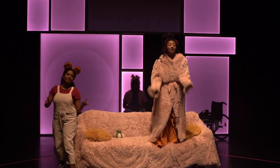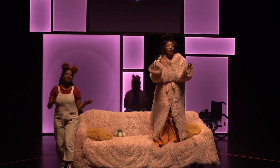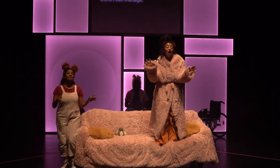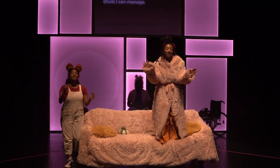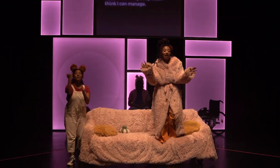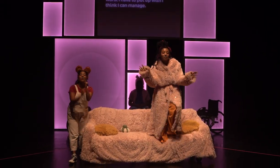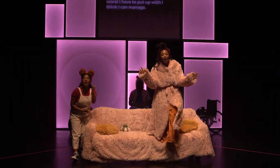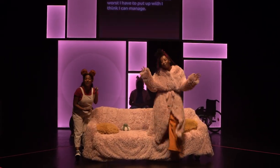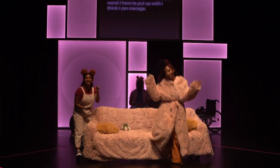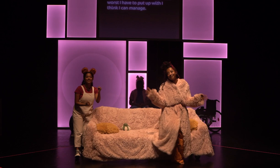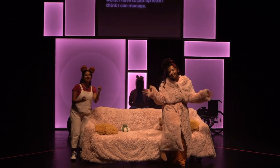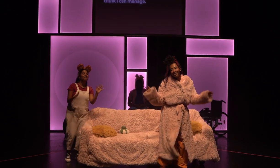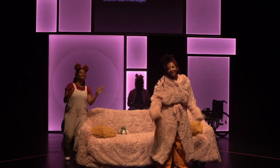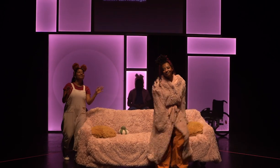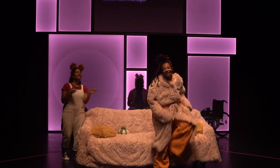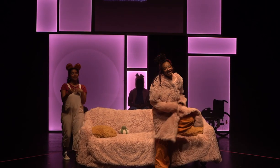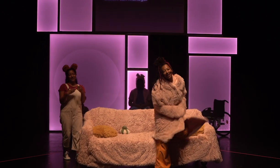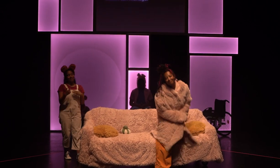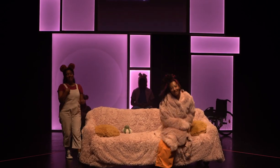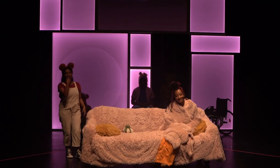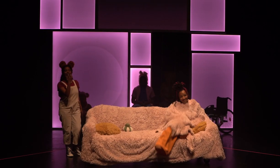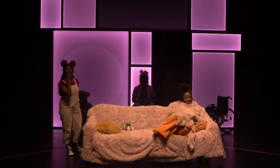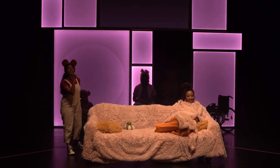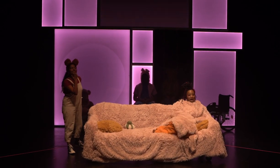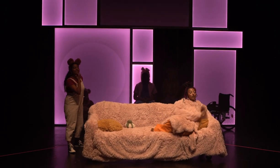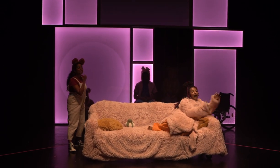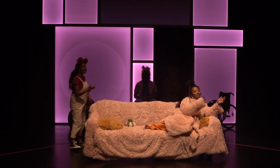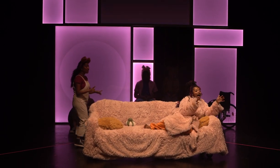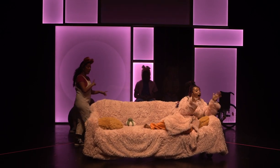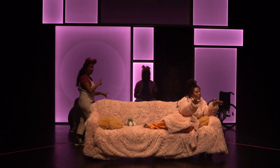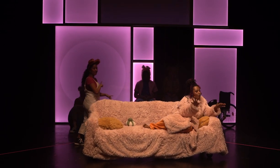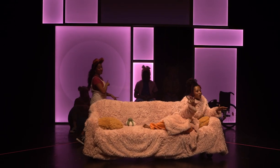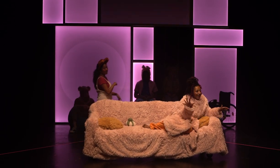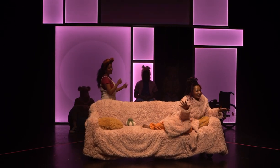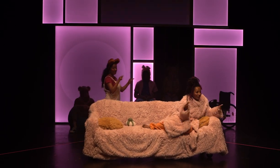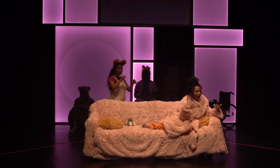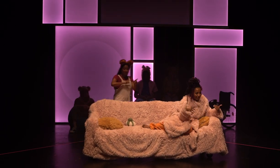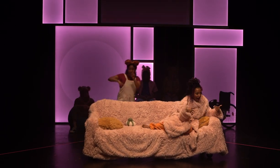worst I have to put up with, I think I can manage cos, like, out of all the places I